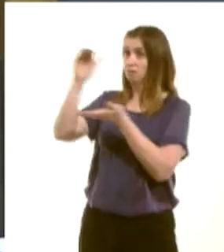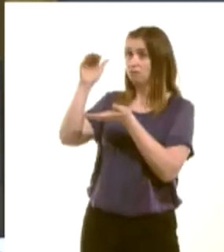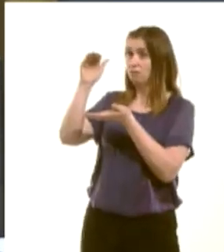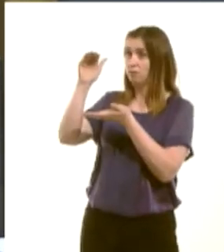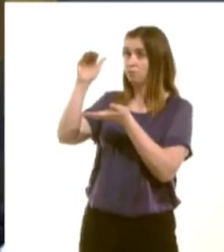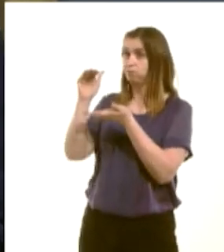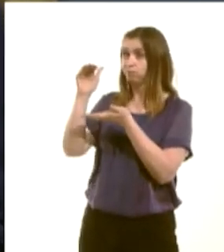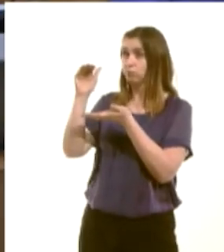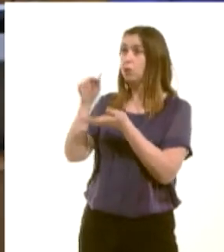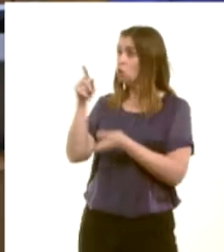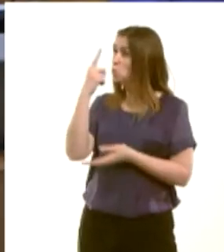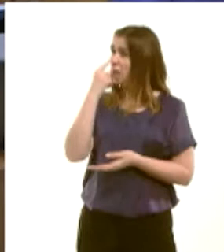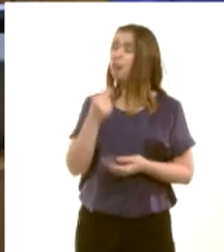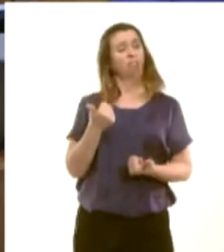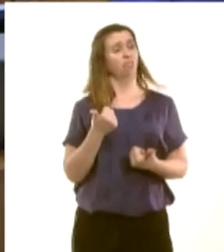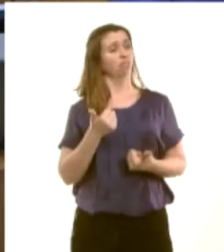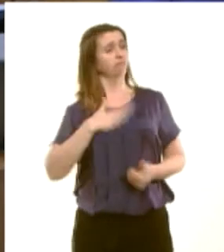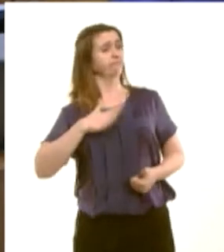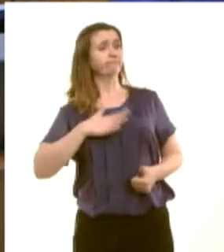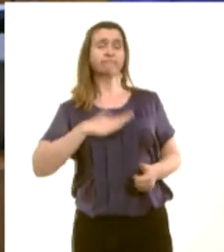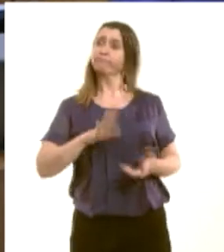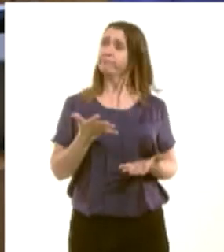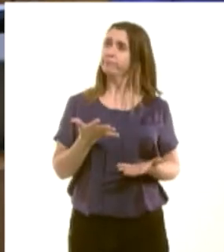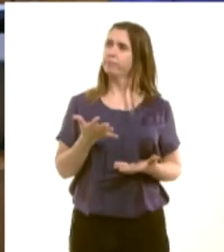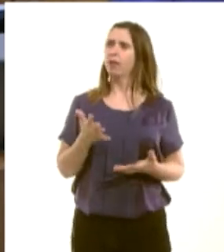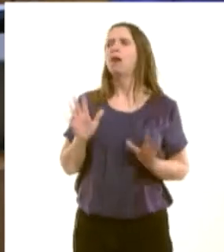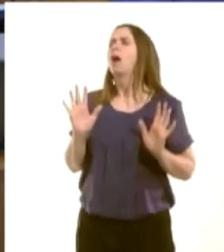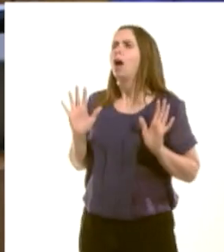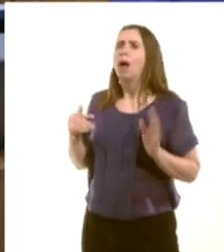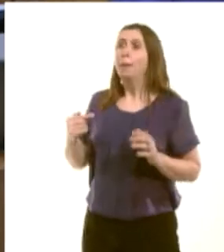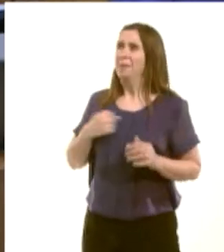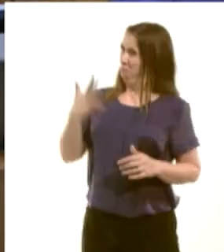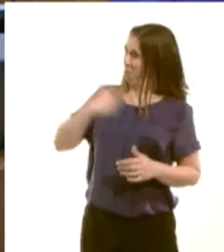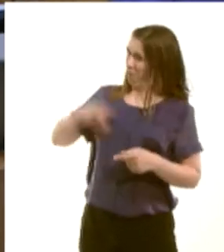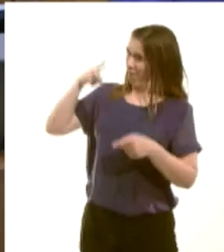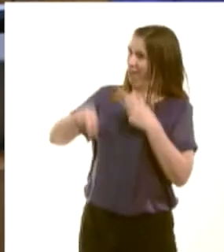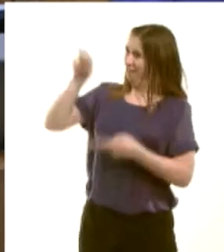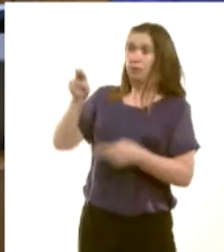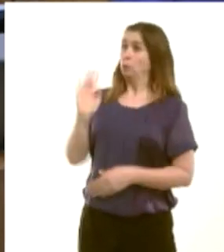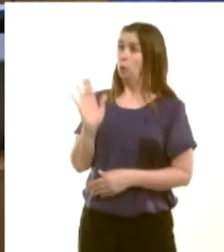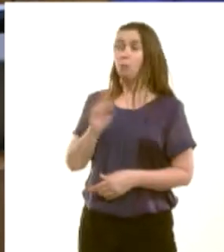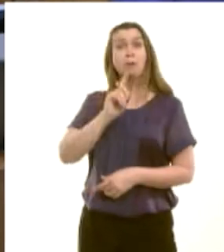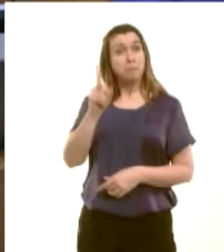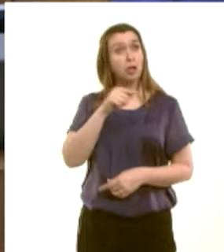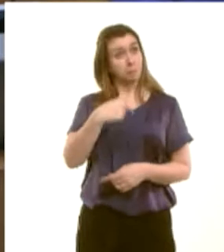Carwyn Jones: Well, no cuts are ever welcome, letís face it. But, from our point of view, if she asks me to come down on one side, I want to see the election of a Labour Government